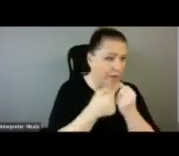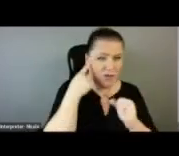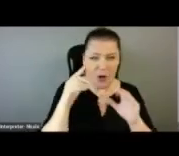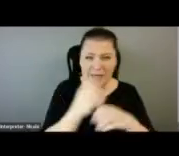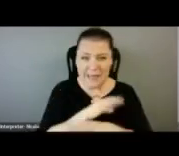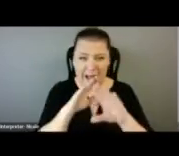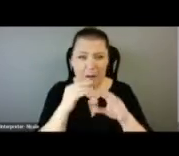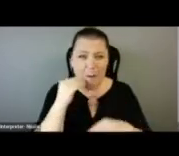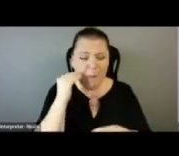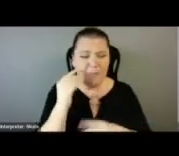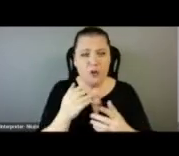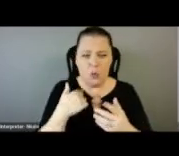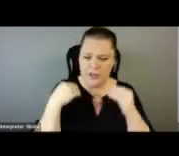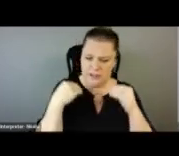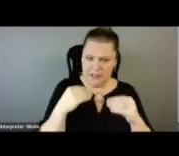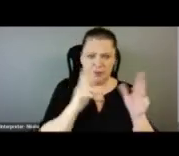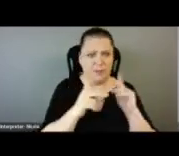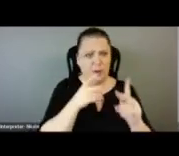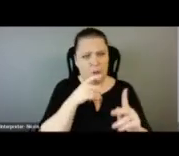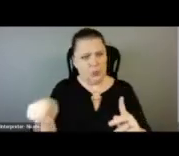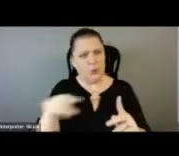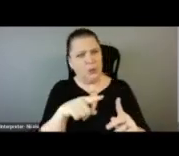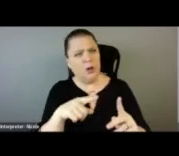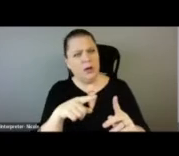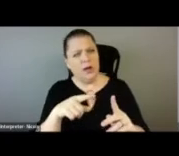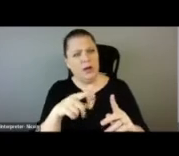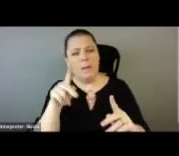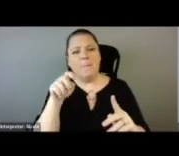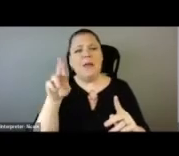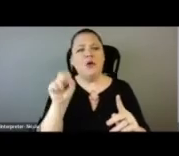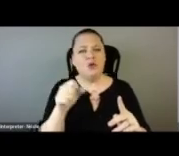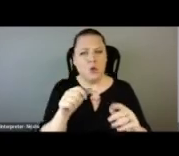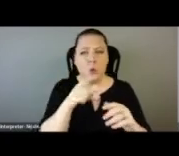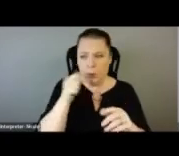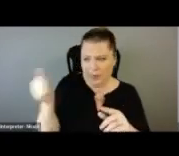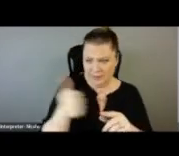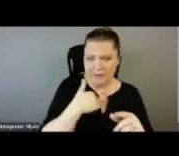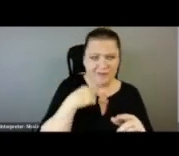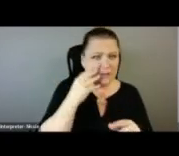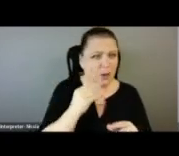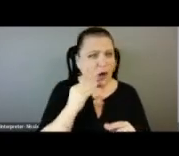what's train people with less trained peers with direct lived experience to address that need and become housing navigators.